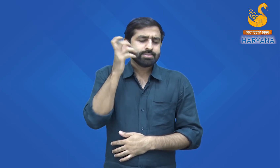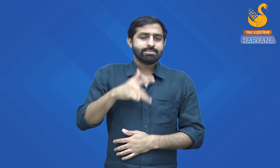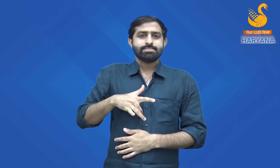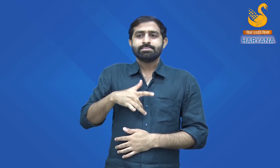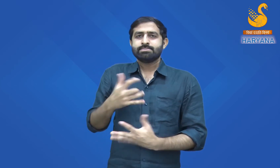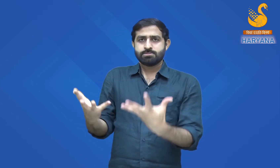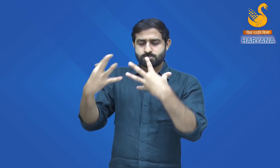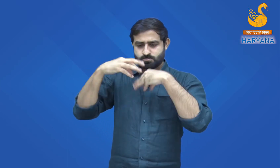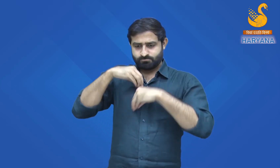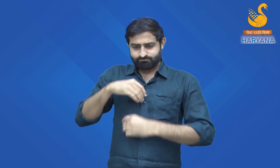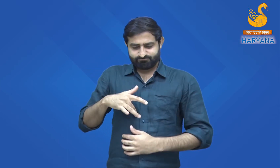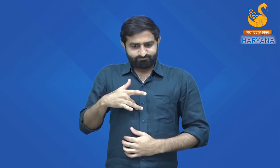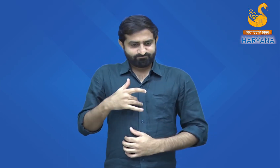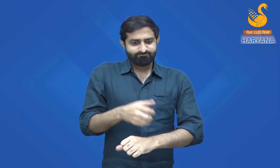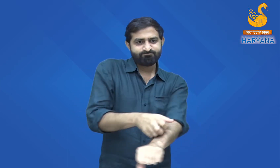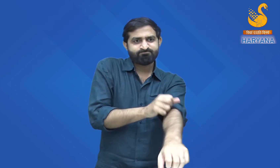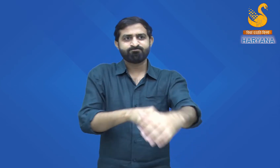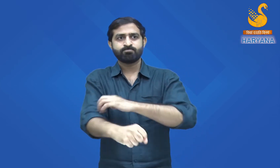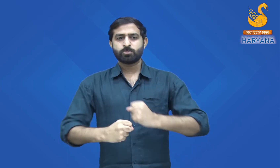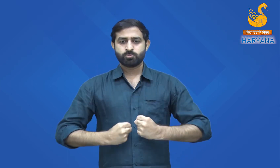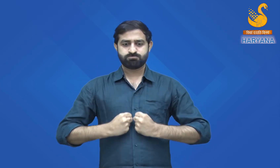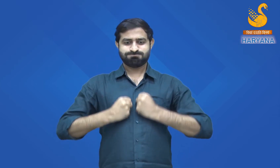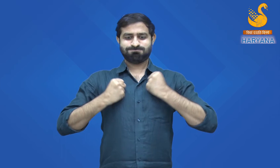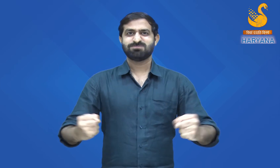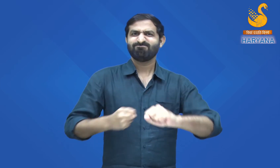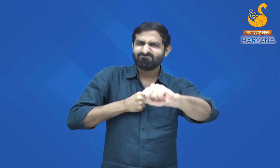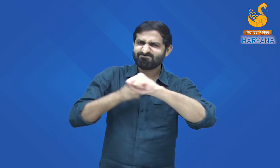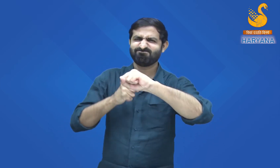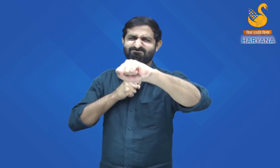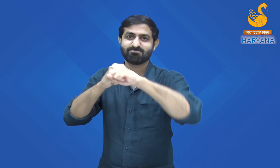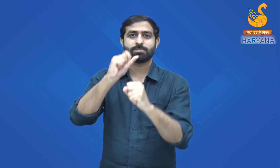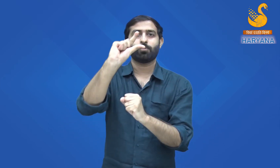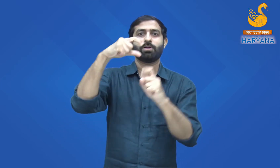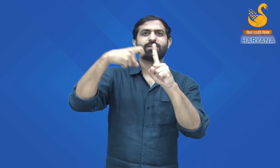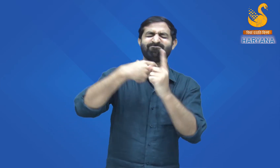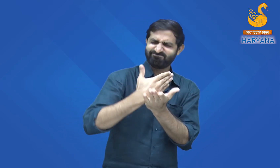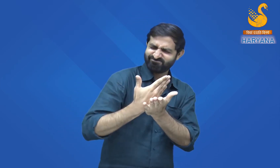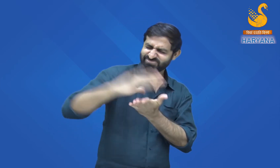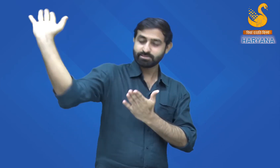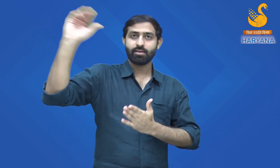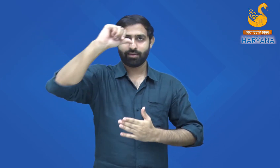This helped in awakening mass desire amongst Indian people for overthrowing British rule